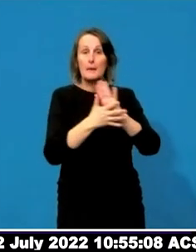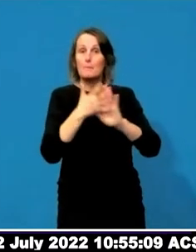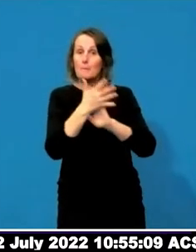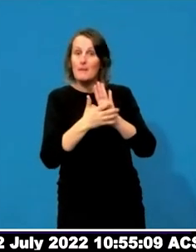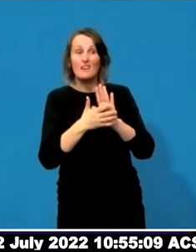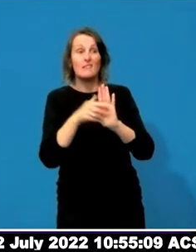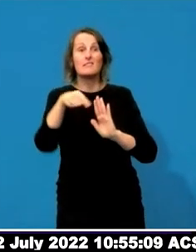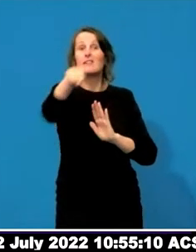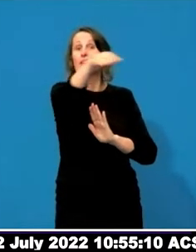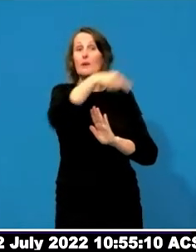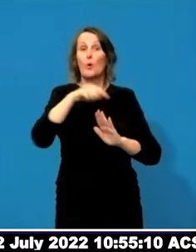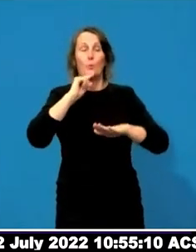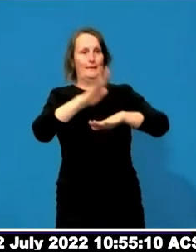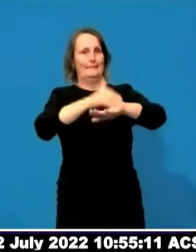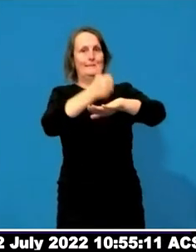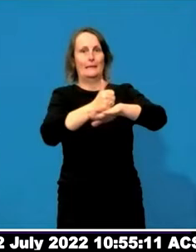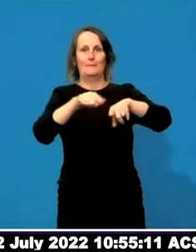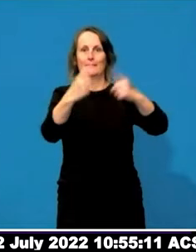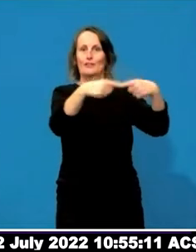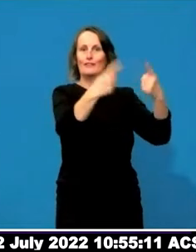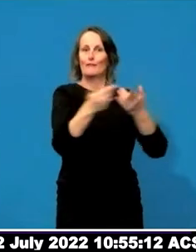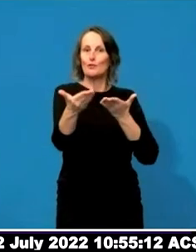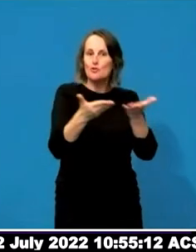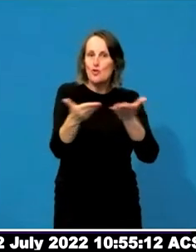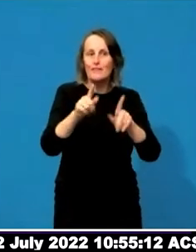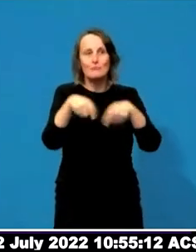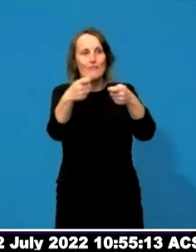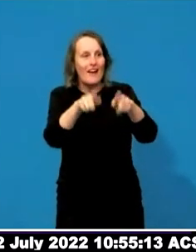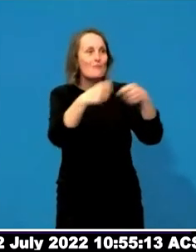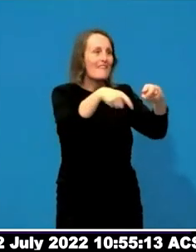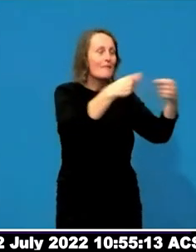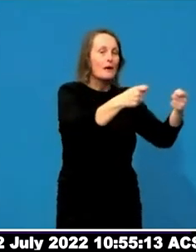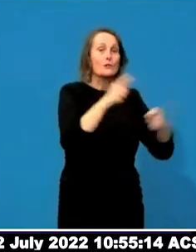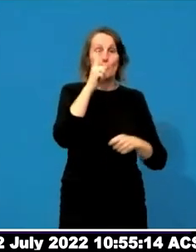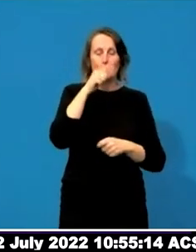so that people can go and choose the best services that they need.